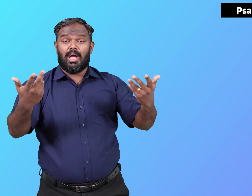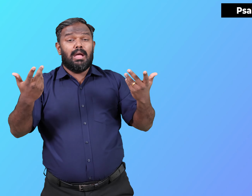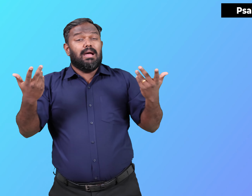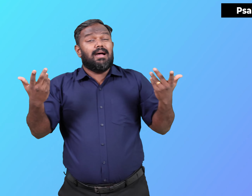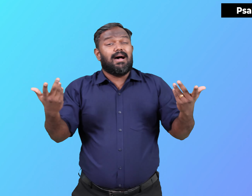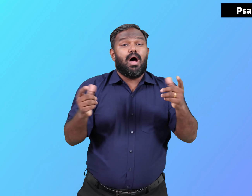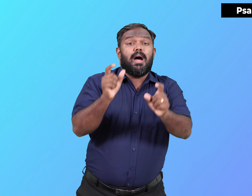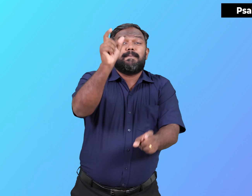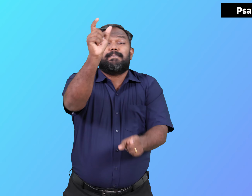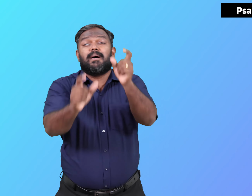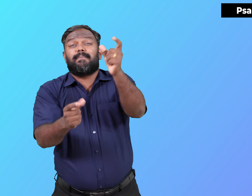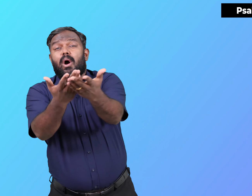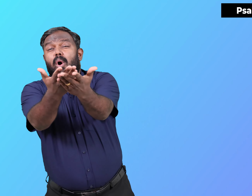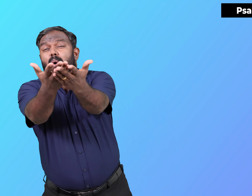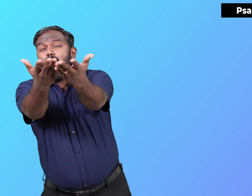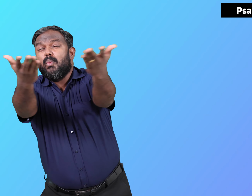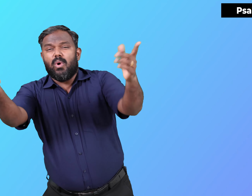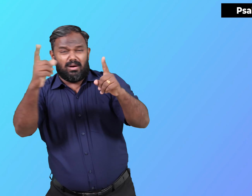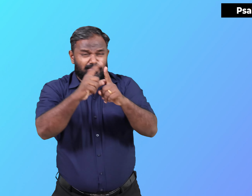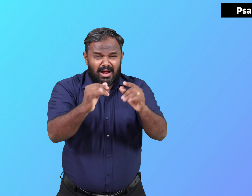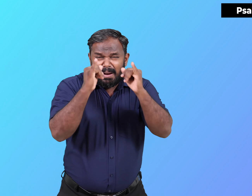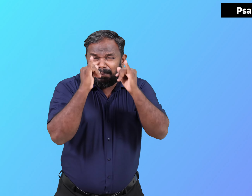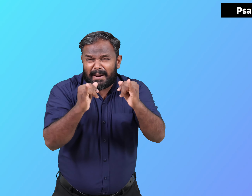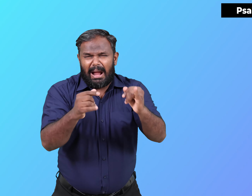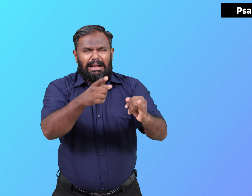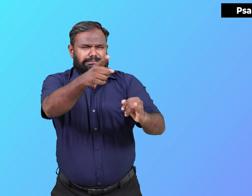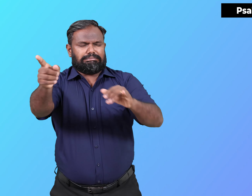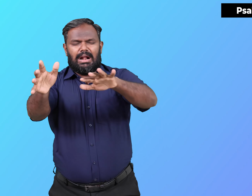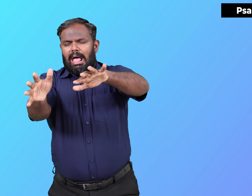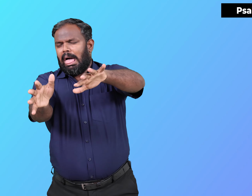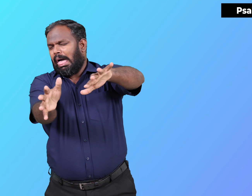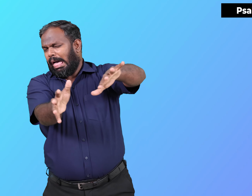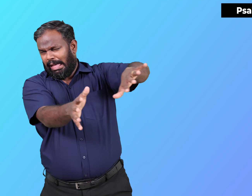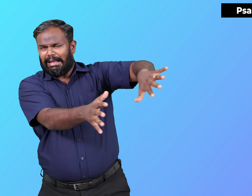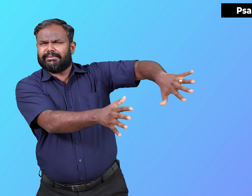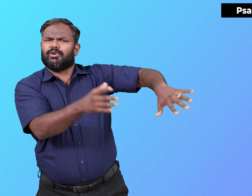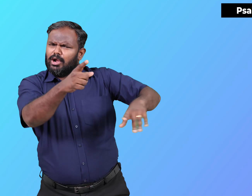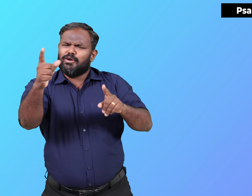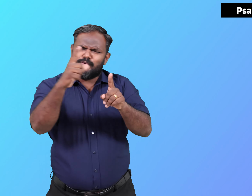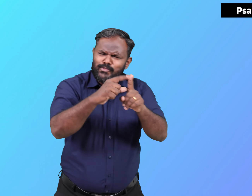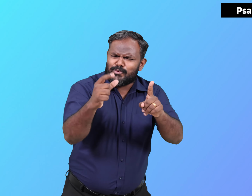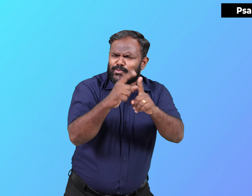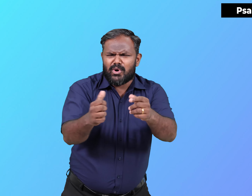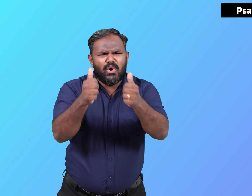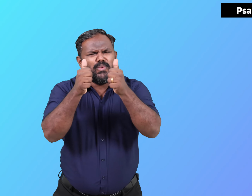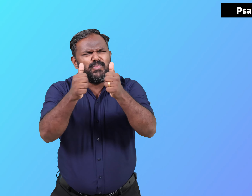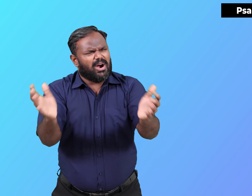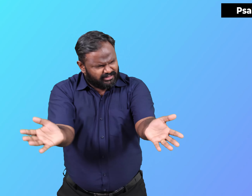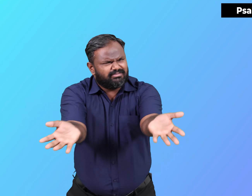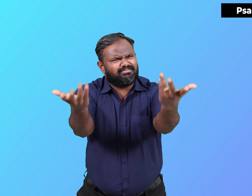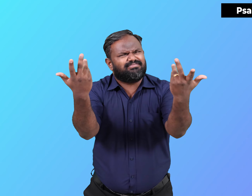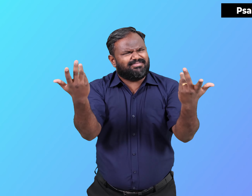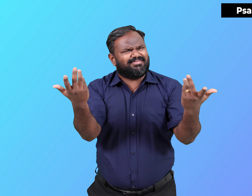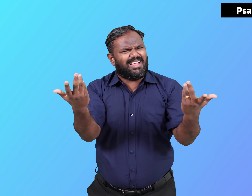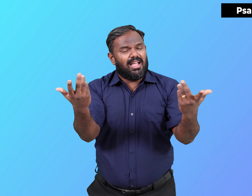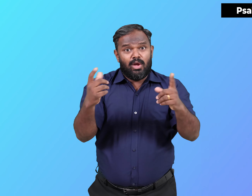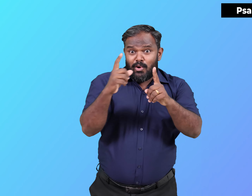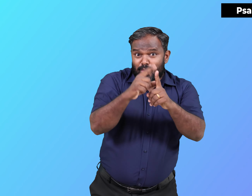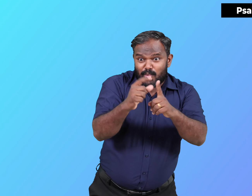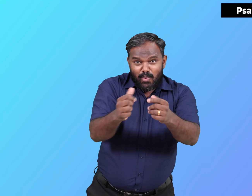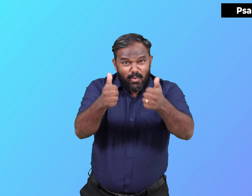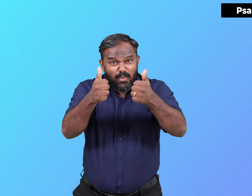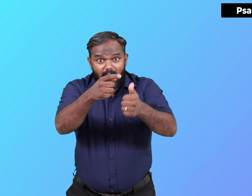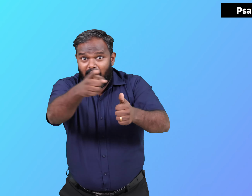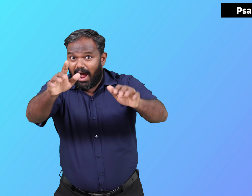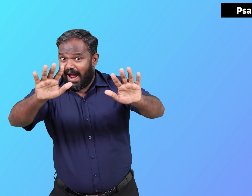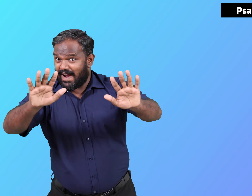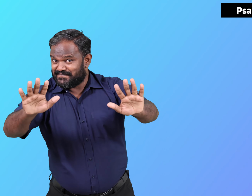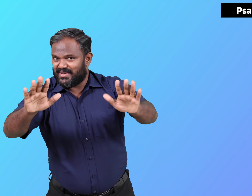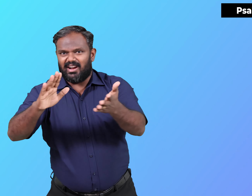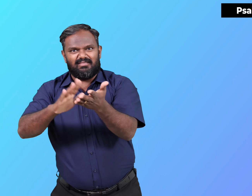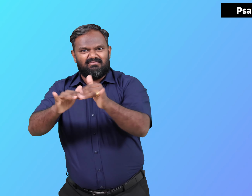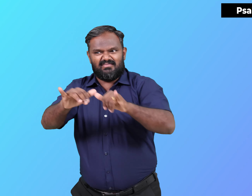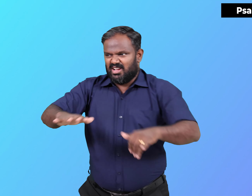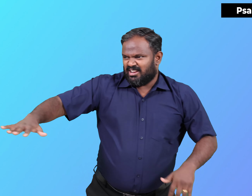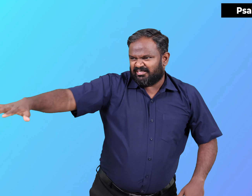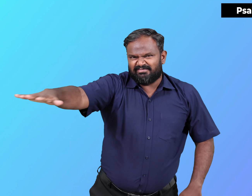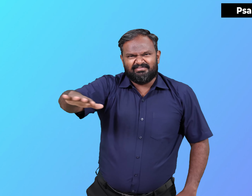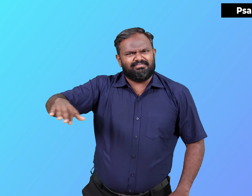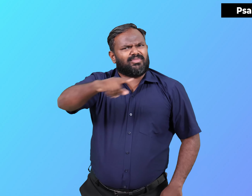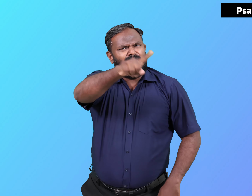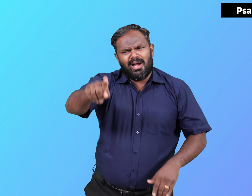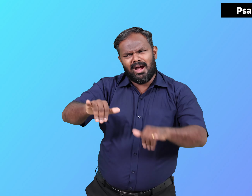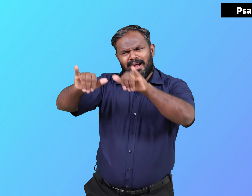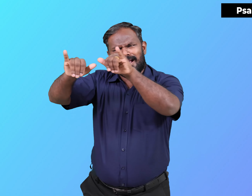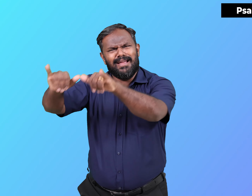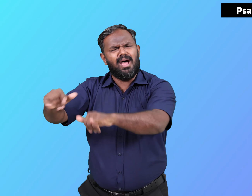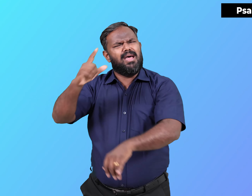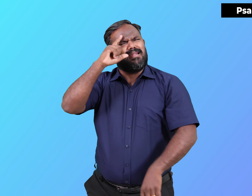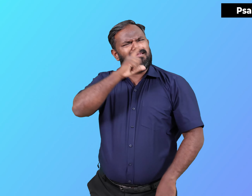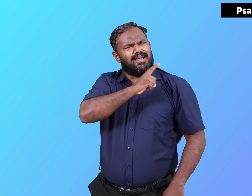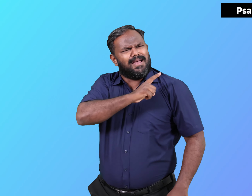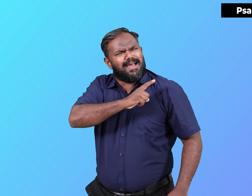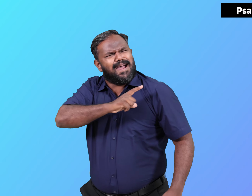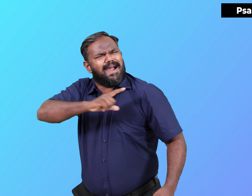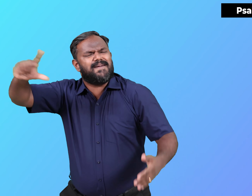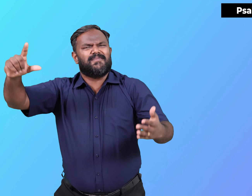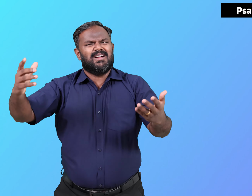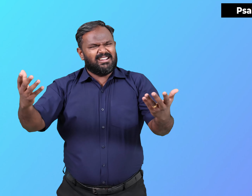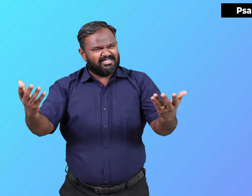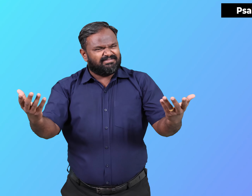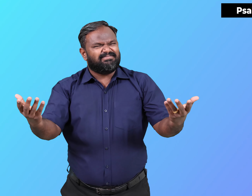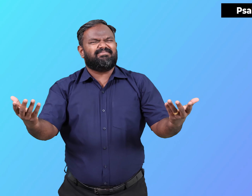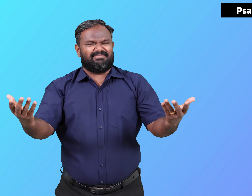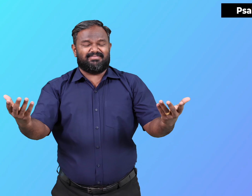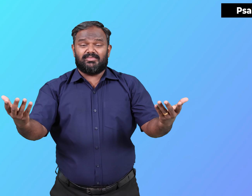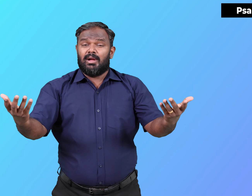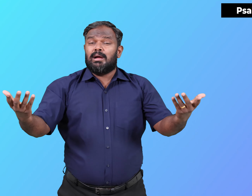Stop doing anything evil and do good, and you will always have a place to live in the land.